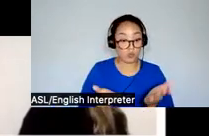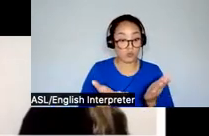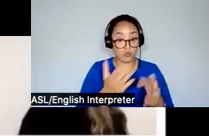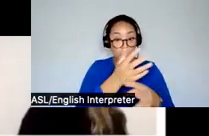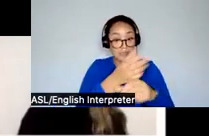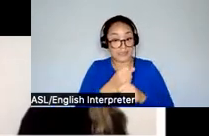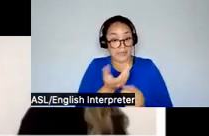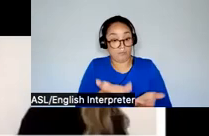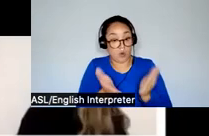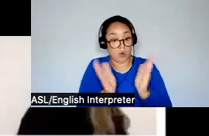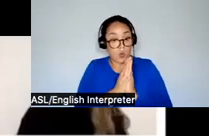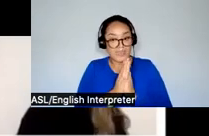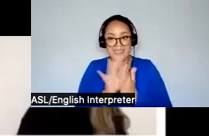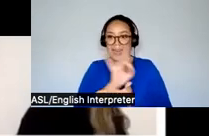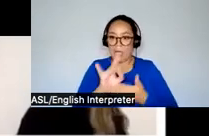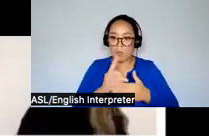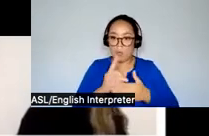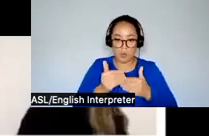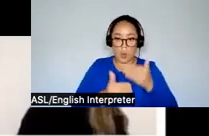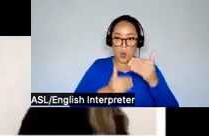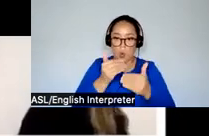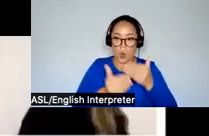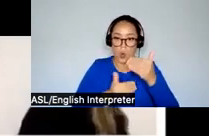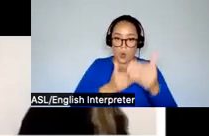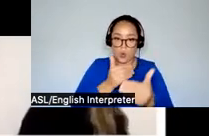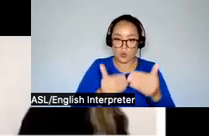as these are not put in place by Parks, Forestry, and recreation.